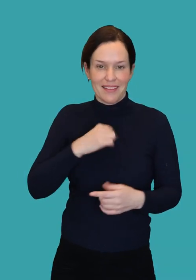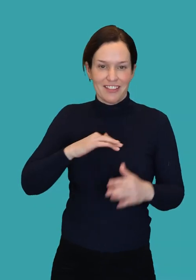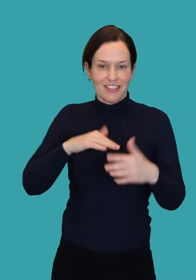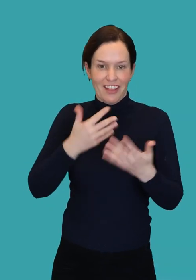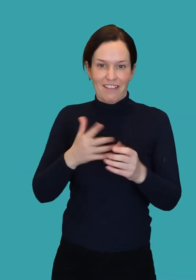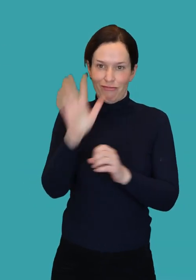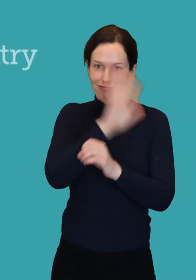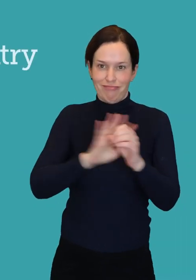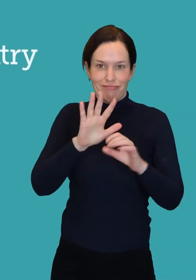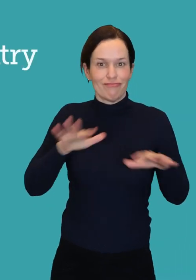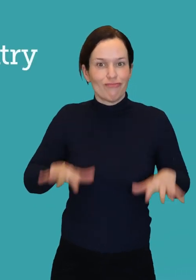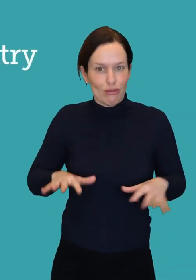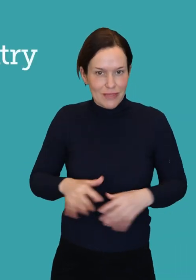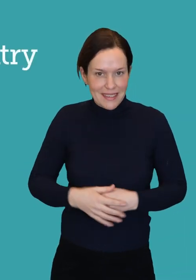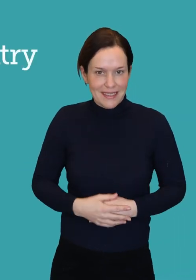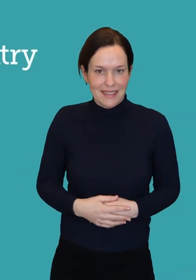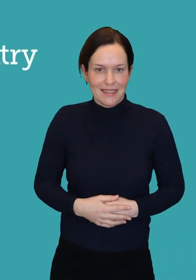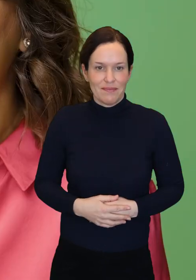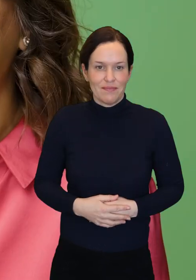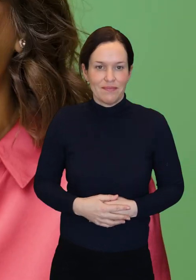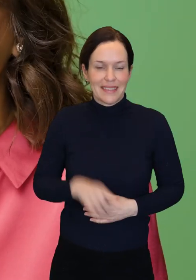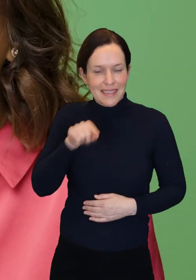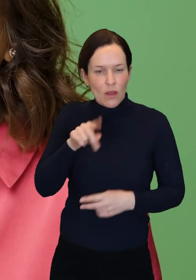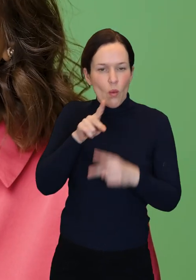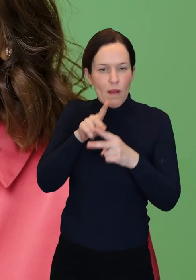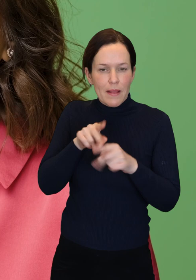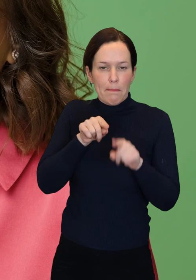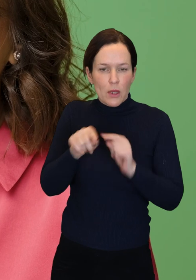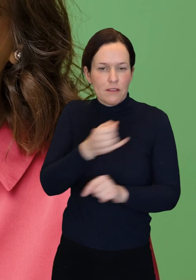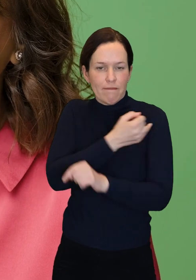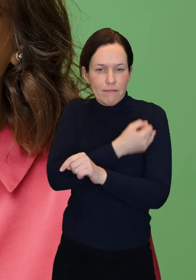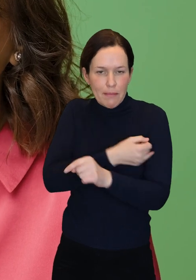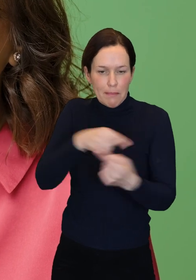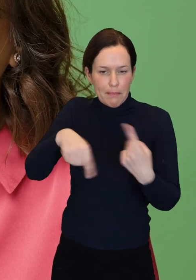Because we are serving the whole country. Ranjit: It's looking after the most vulnerable people in society.